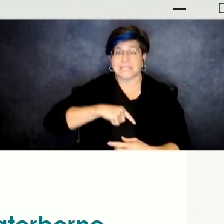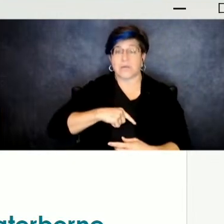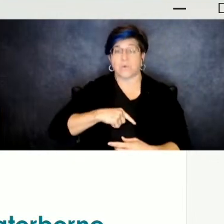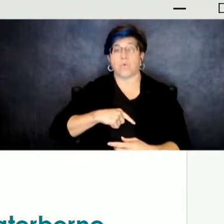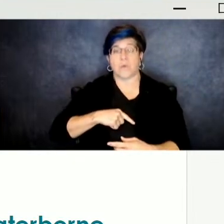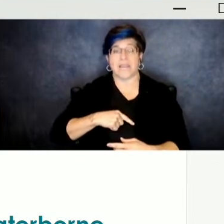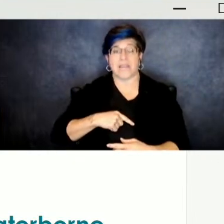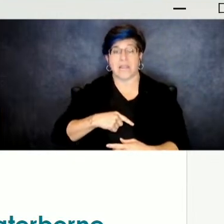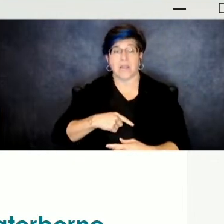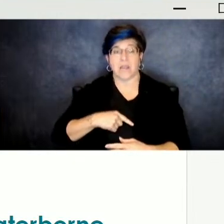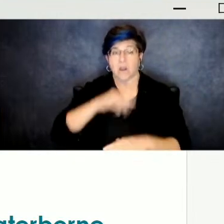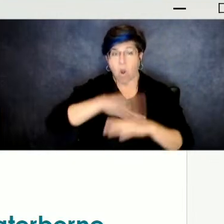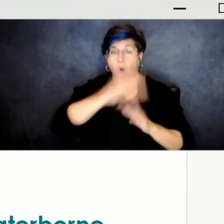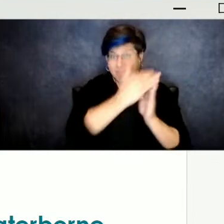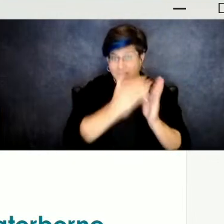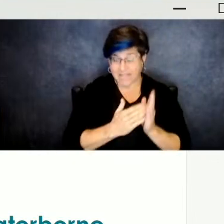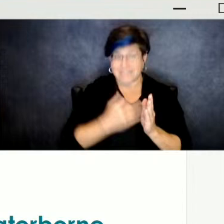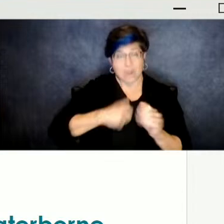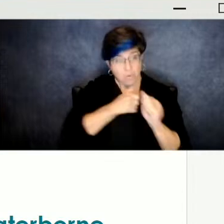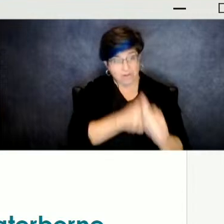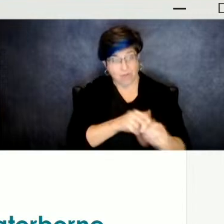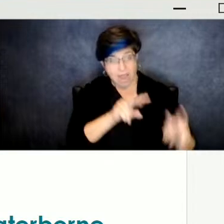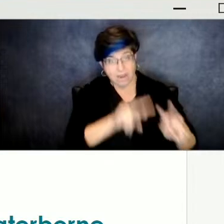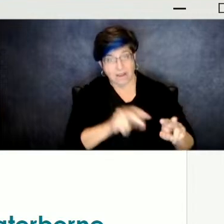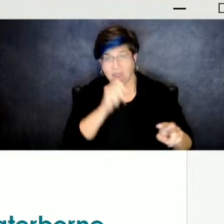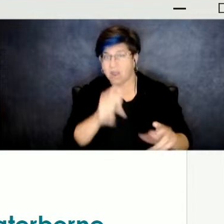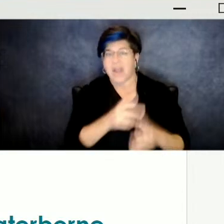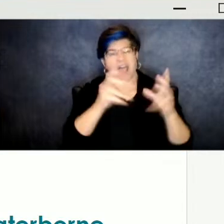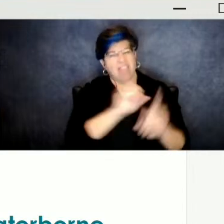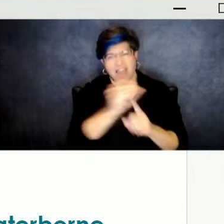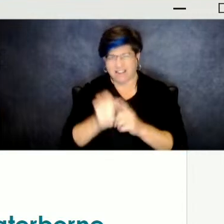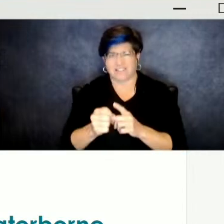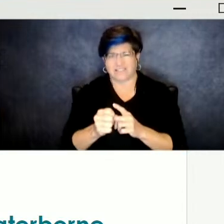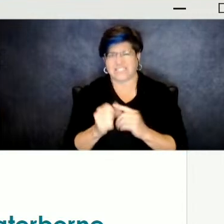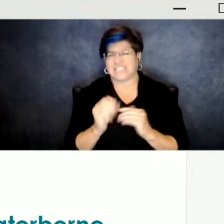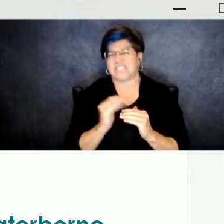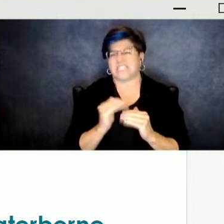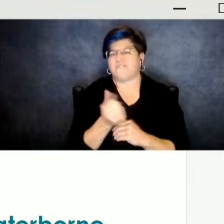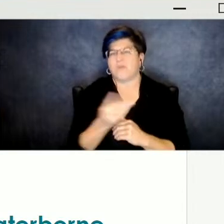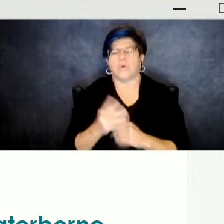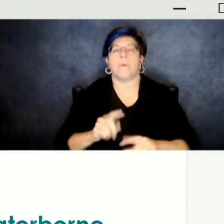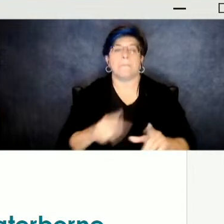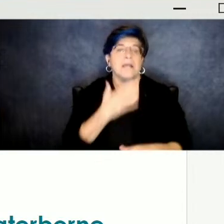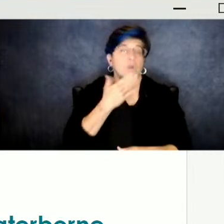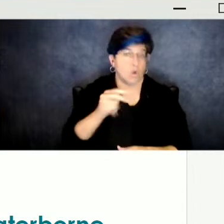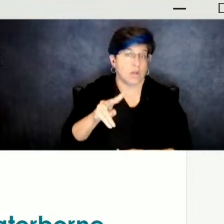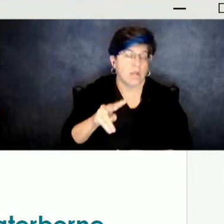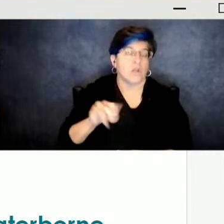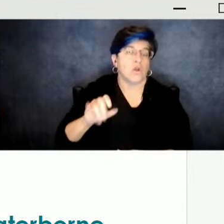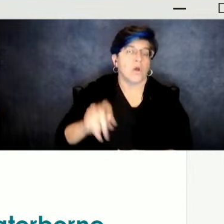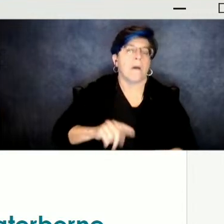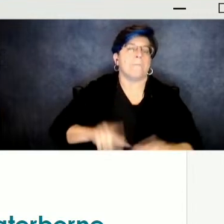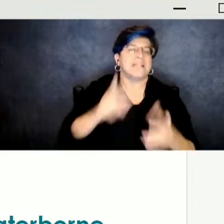MOST OF THE DISEASES THAT WE ARE ON THE LIST OF DISEASES